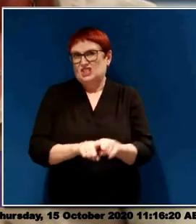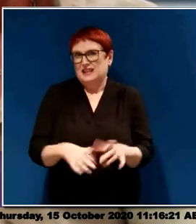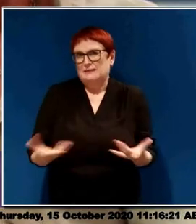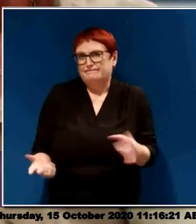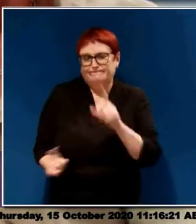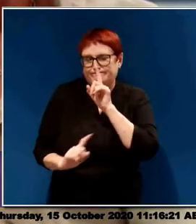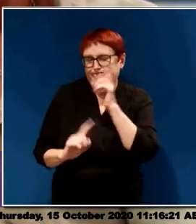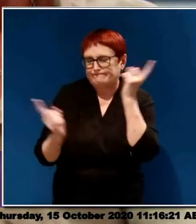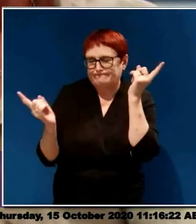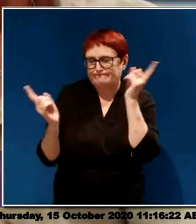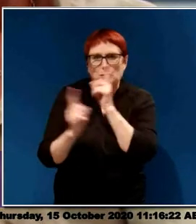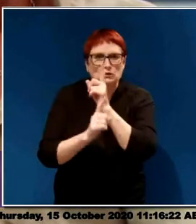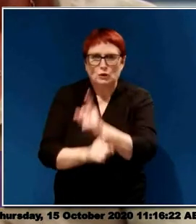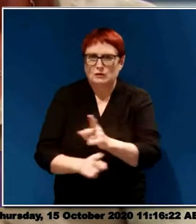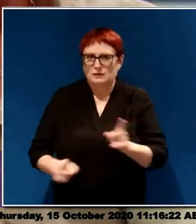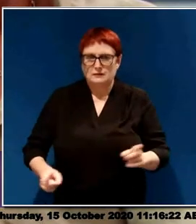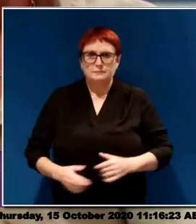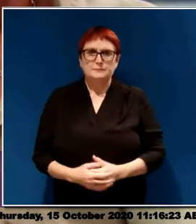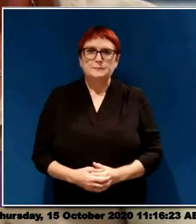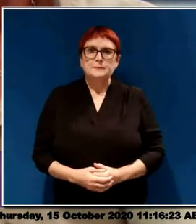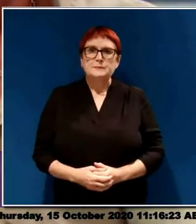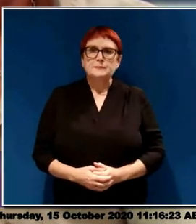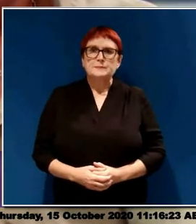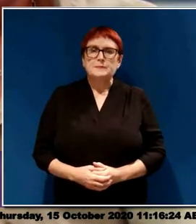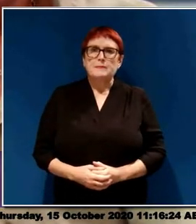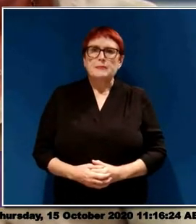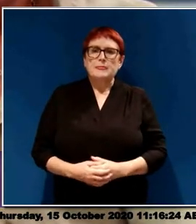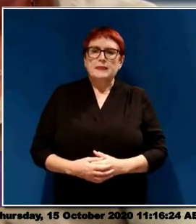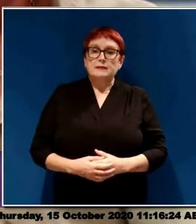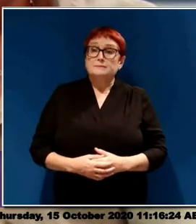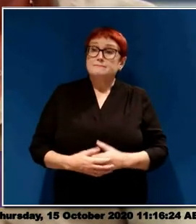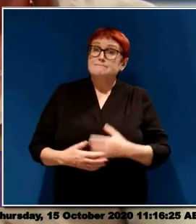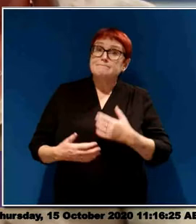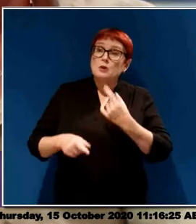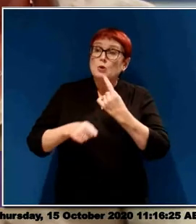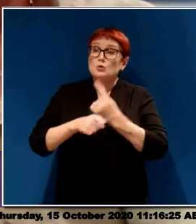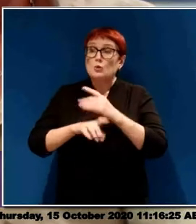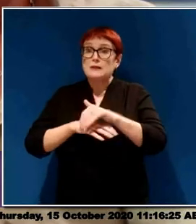Any sort of mention to Jack about learning, he just shuts down.